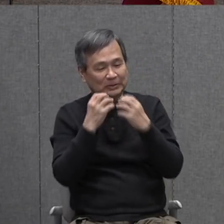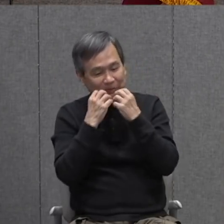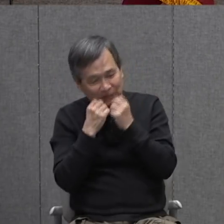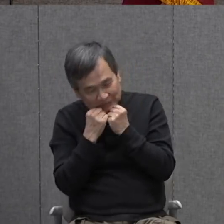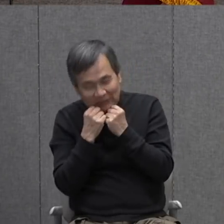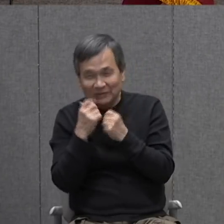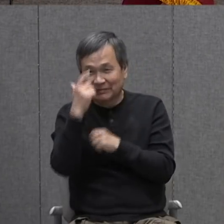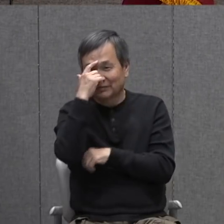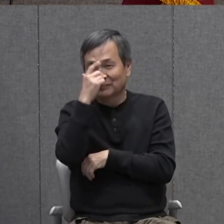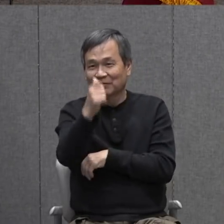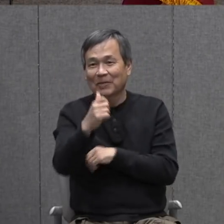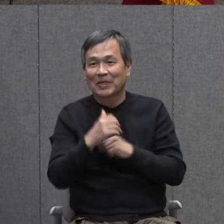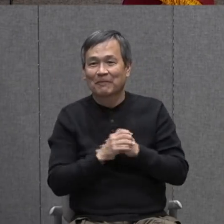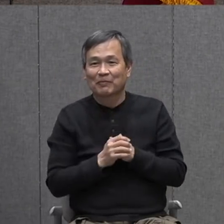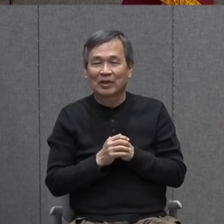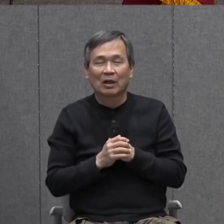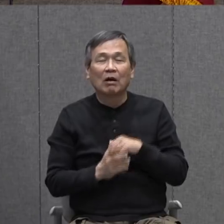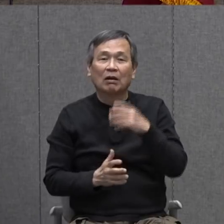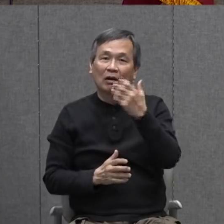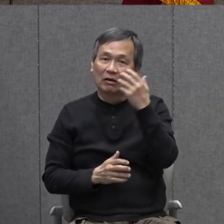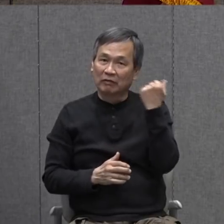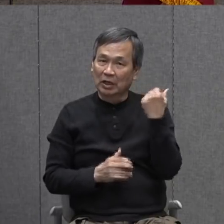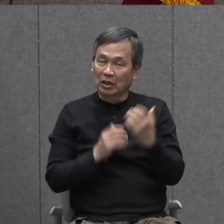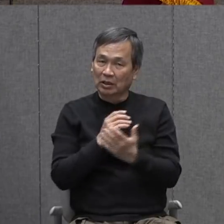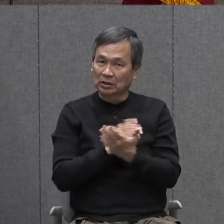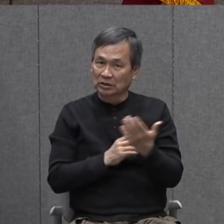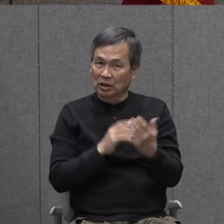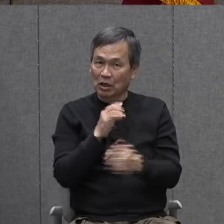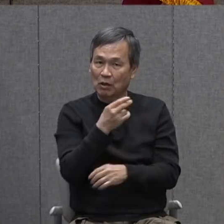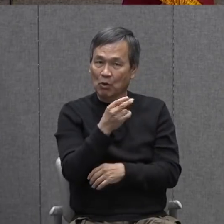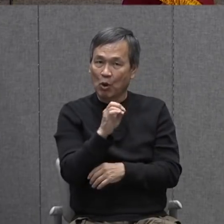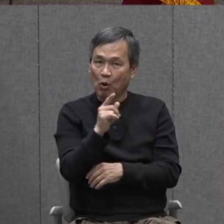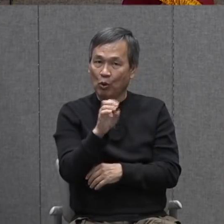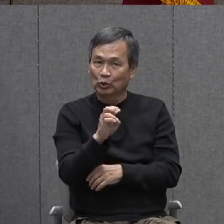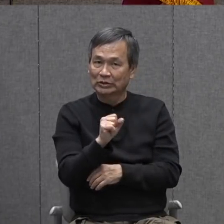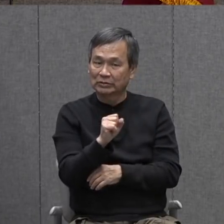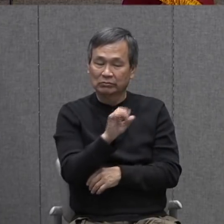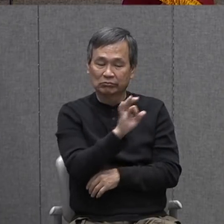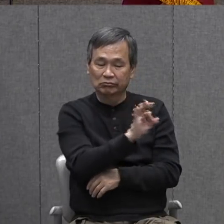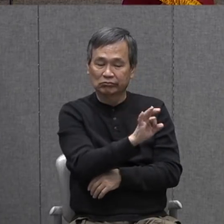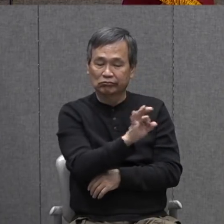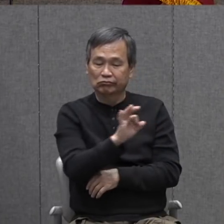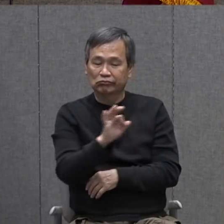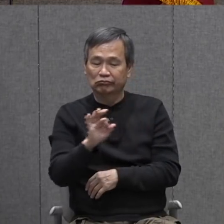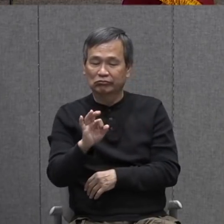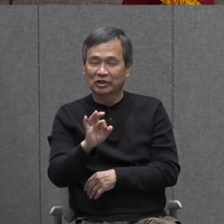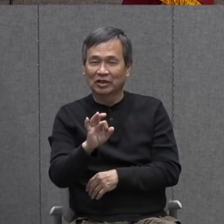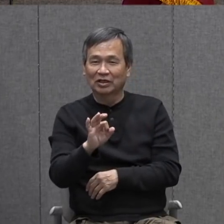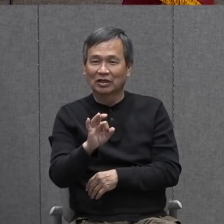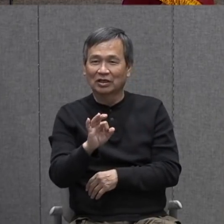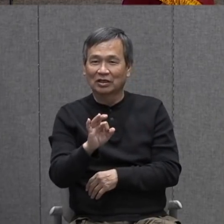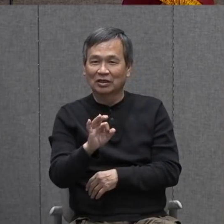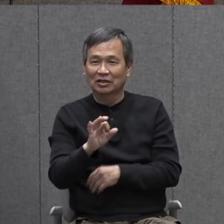Oh look, I have these little dark holes right here. I can color them in black. So you can see, artists, a lot of what I have left to do